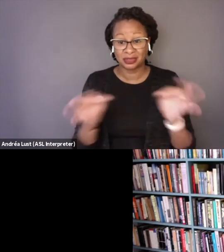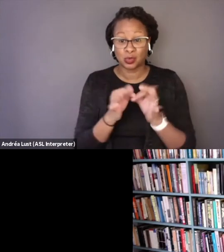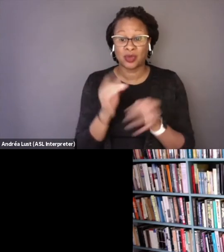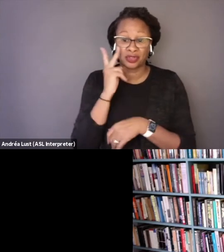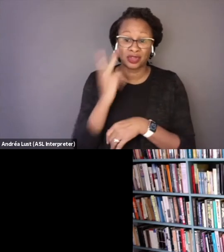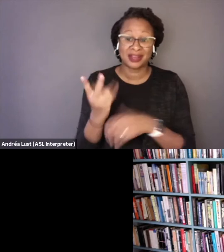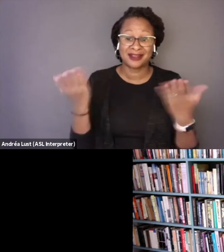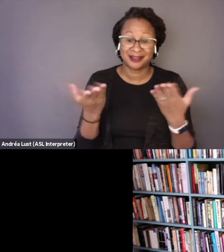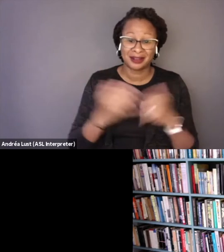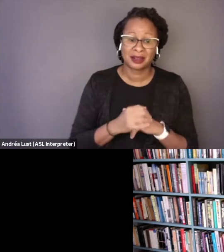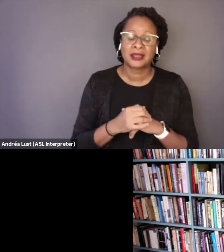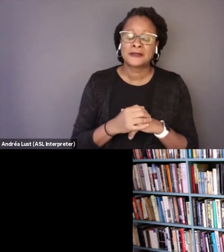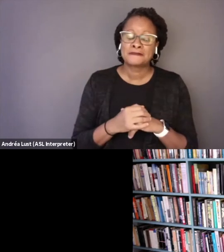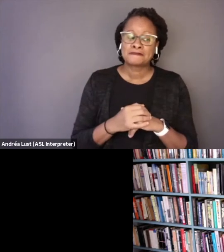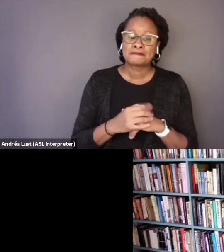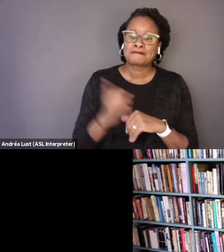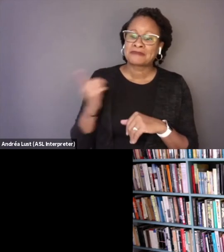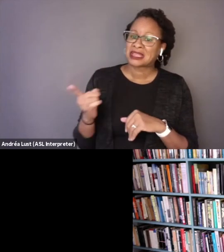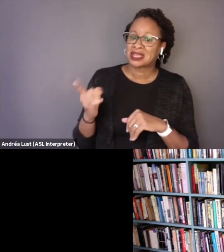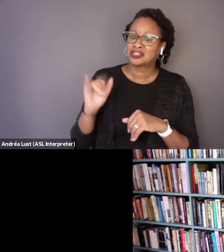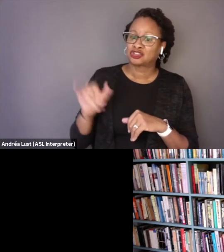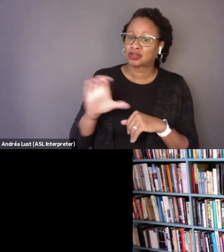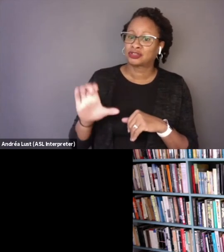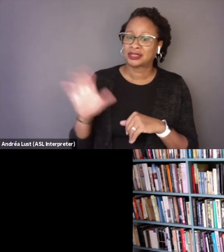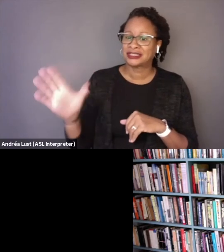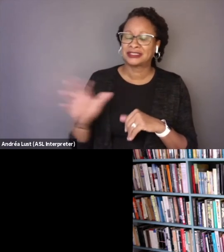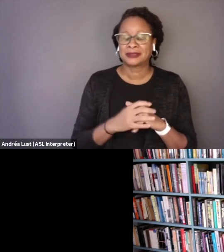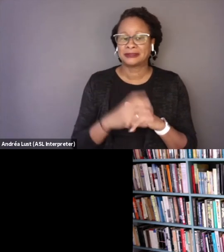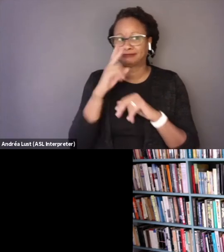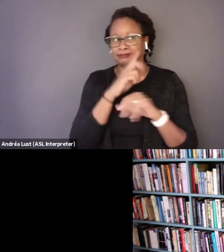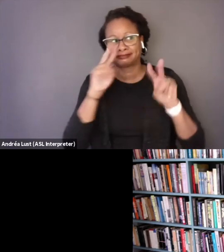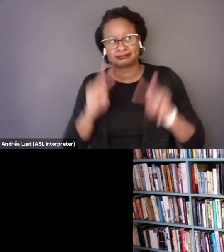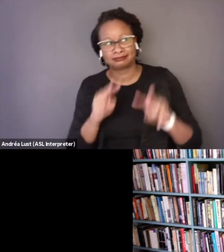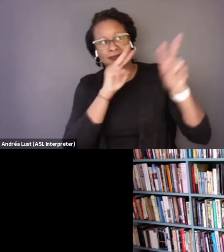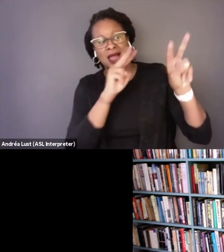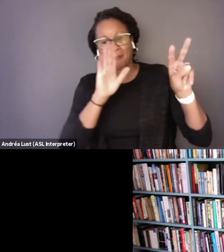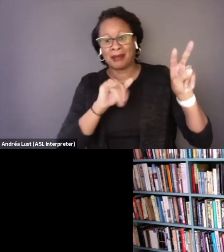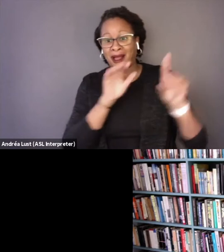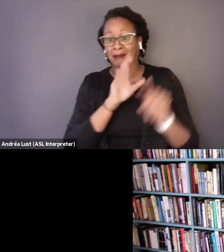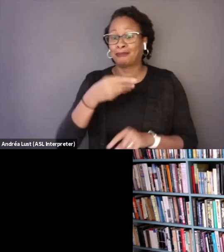is that he's been mythologized by popular culture. And I'm curious what your take is